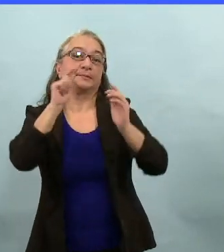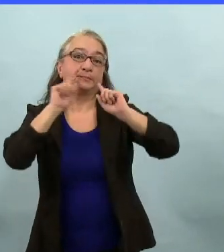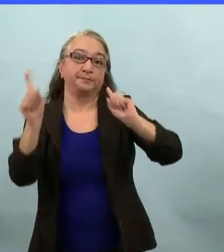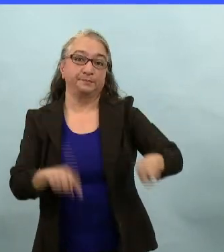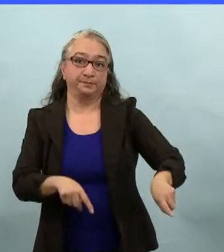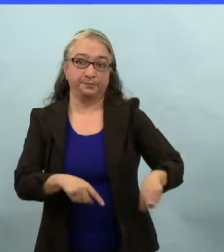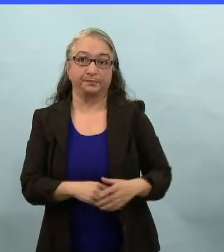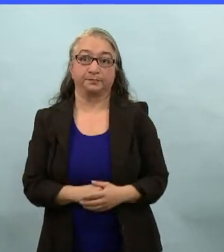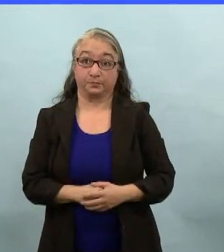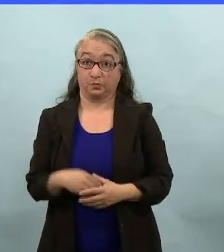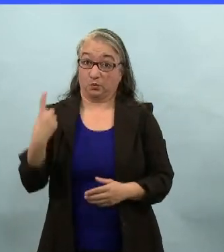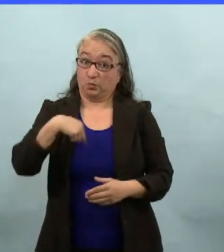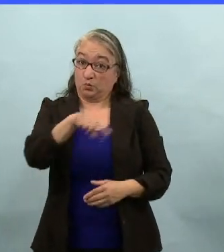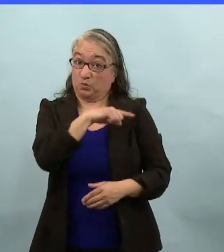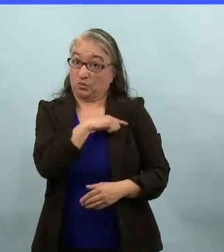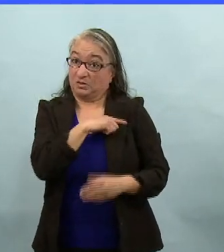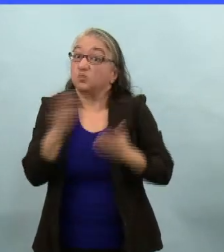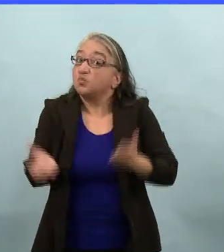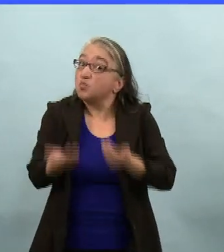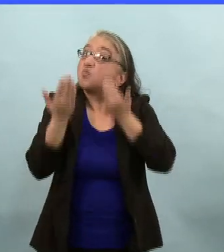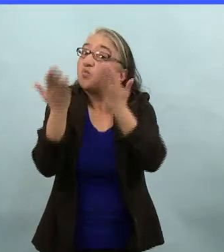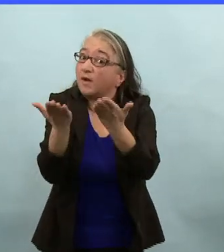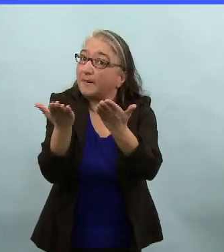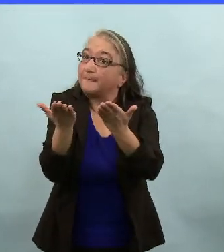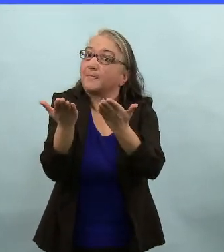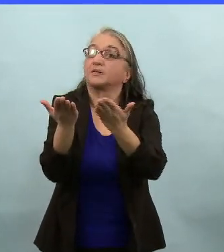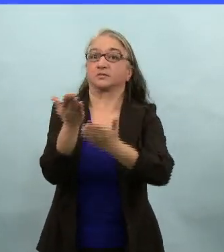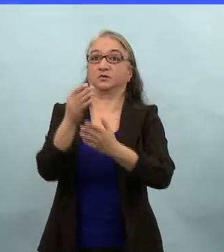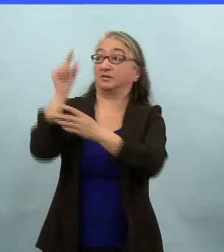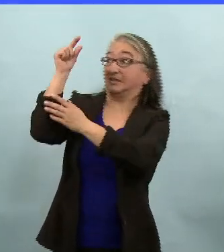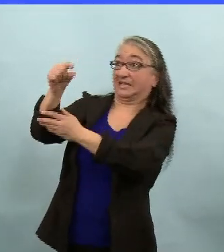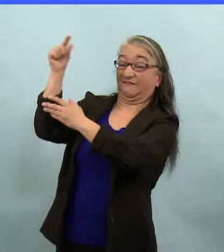to government and i think anything further would have to come from government in relation to uh